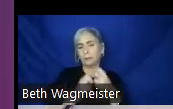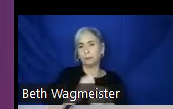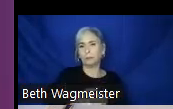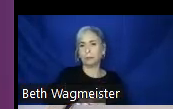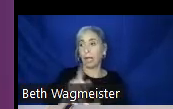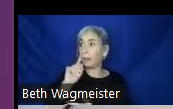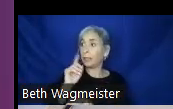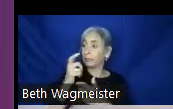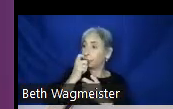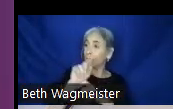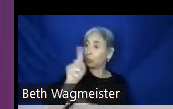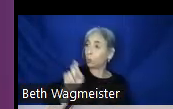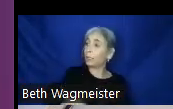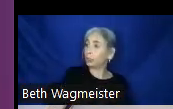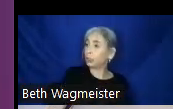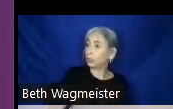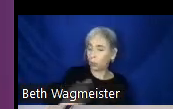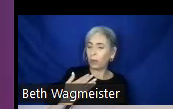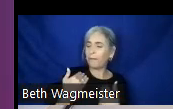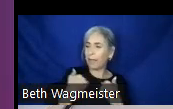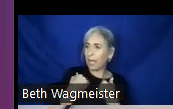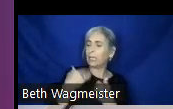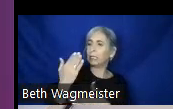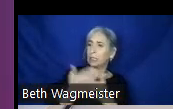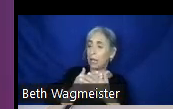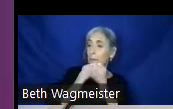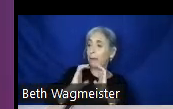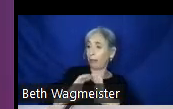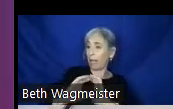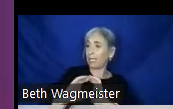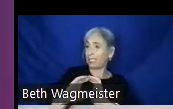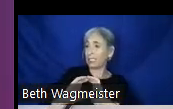interesting question. We have had actually a couple of clients, if I put my Funka hat on.